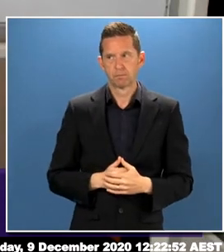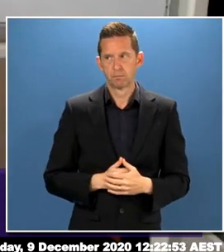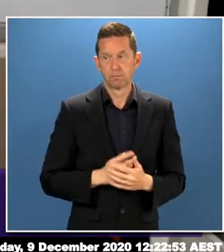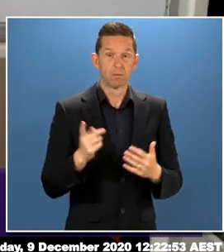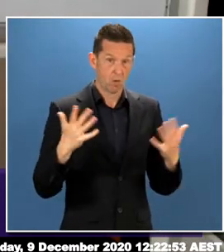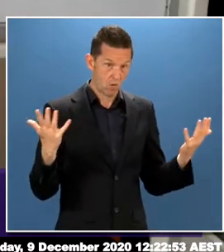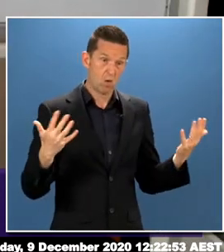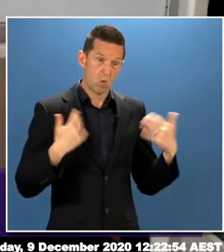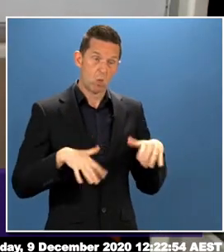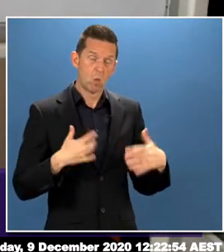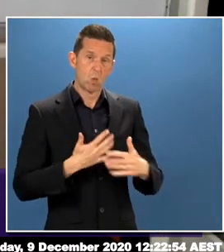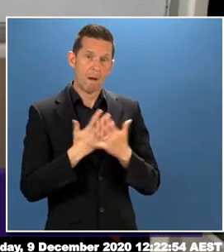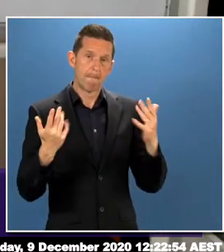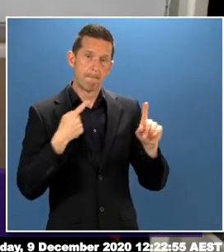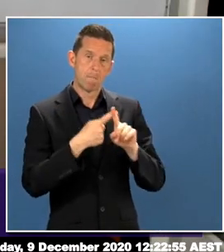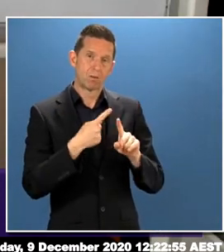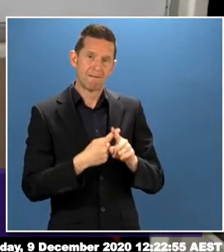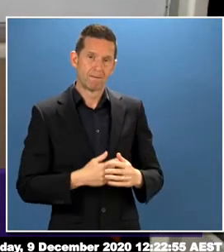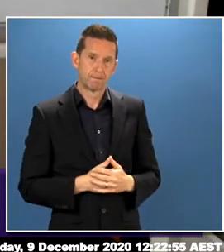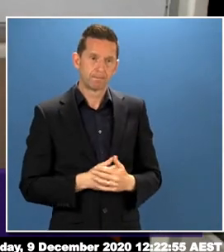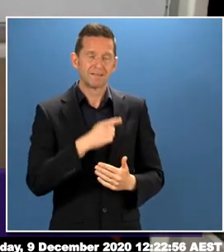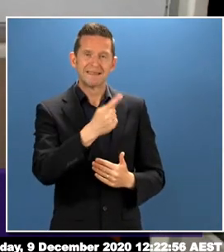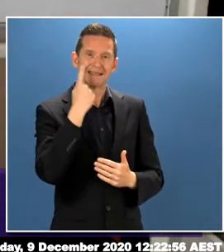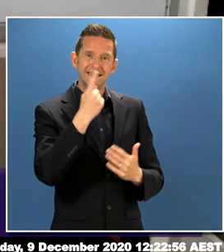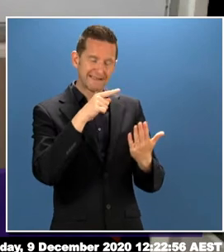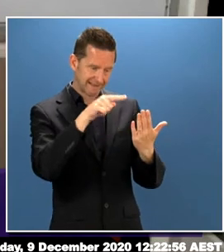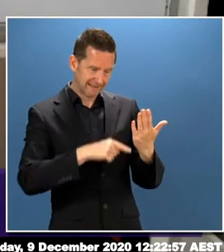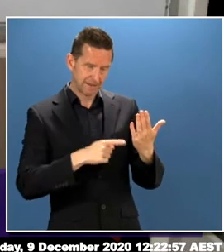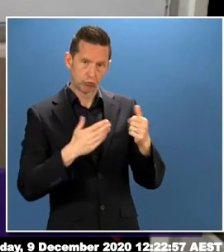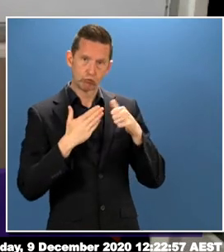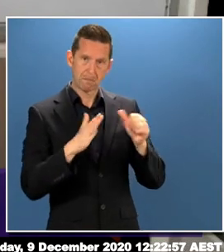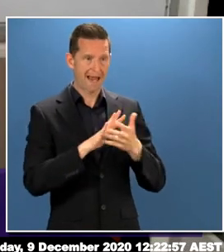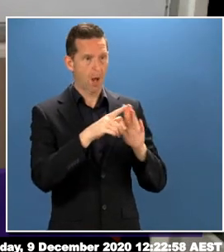And you can see that we, responses to how you feel are eloquent